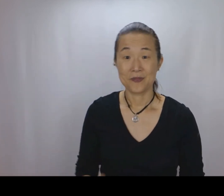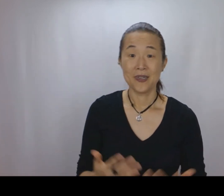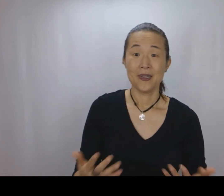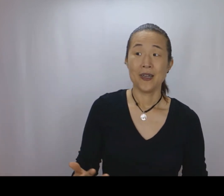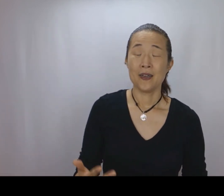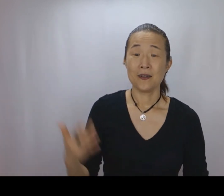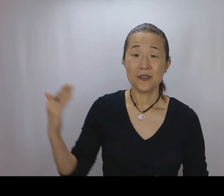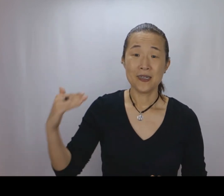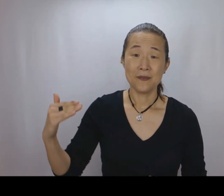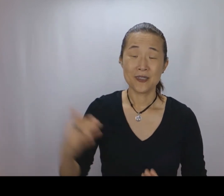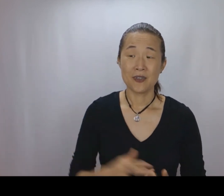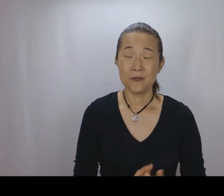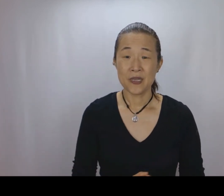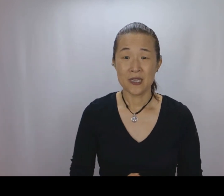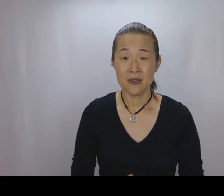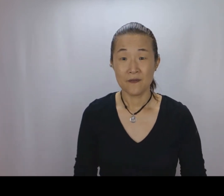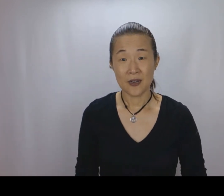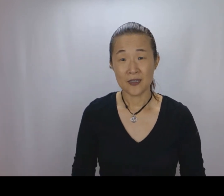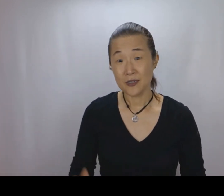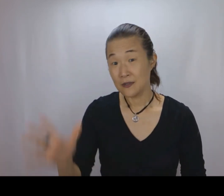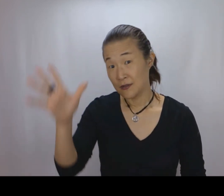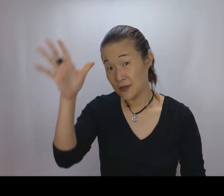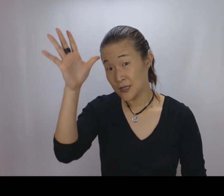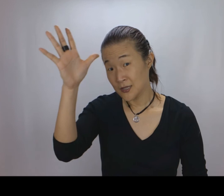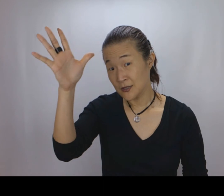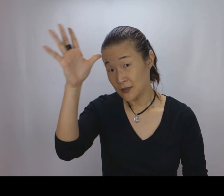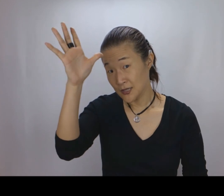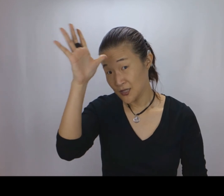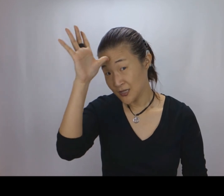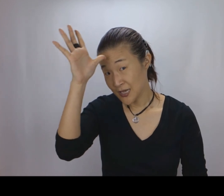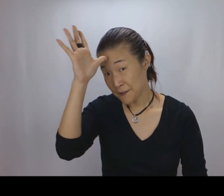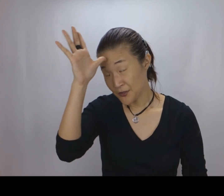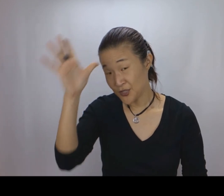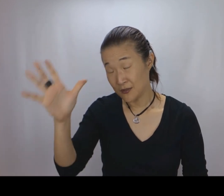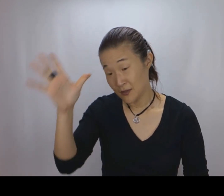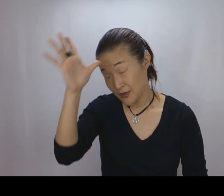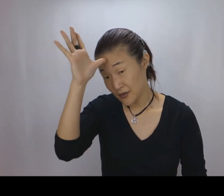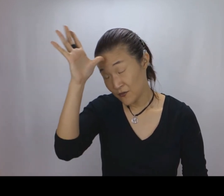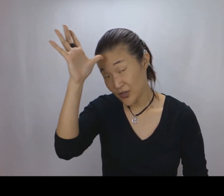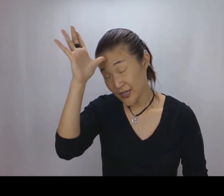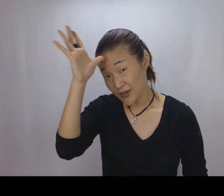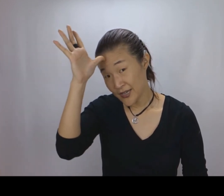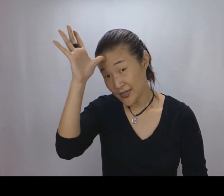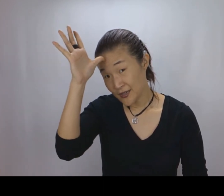And under them is going to be father and so you just tap each your forehead right here.